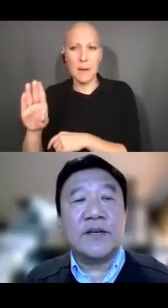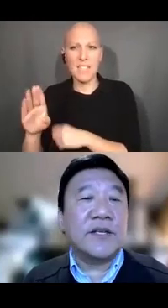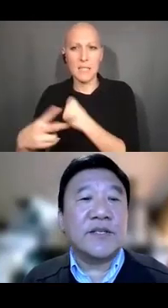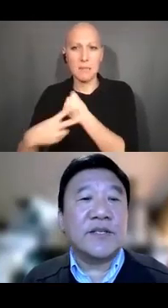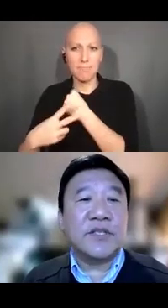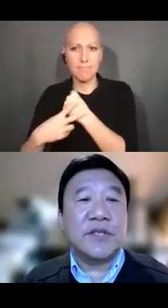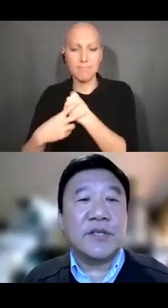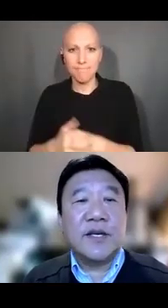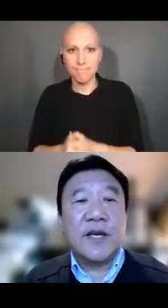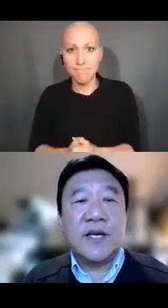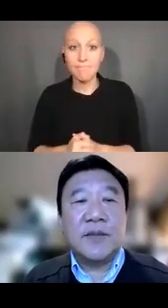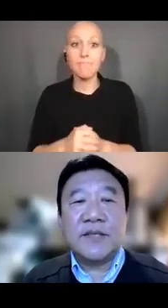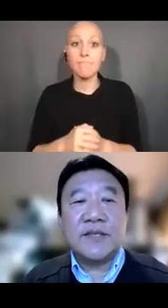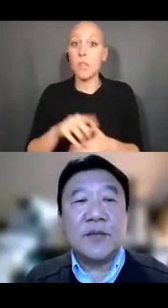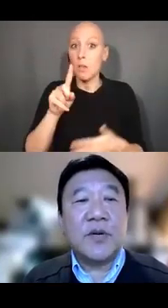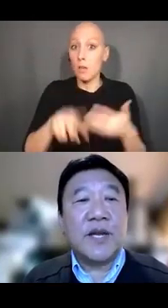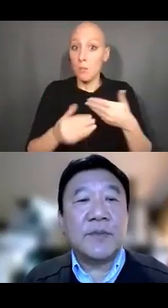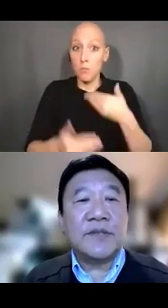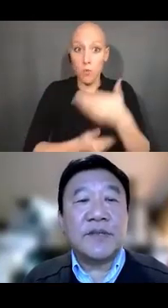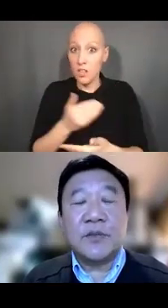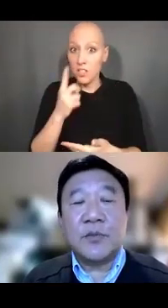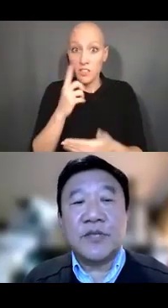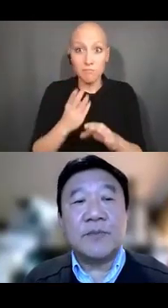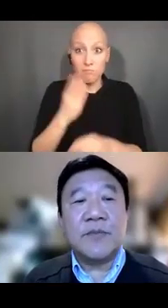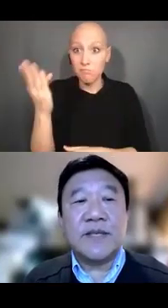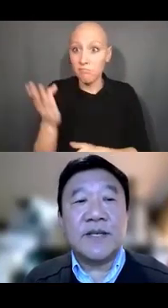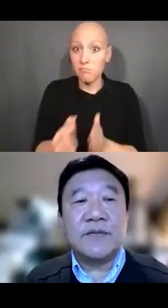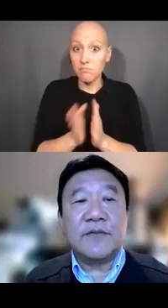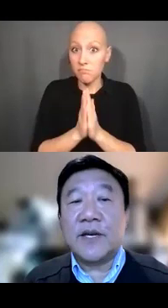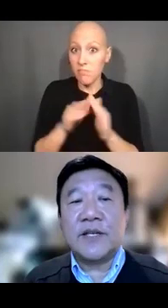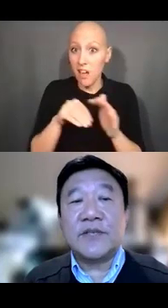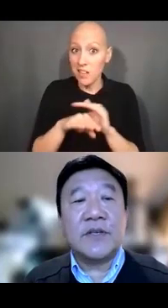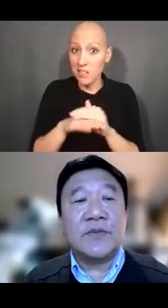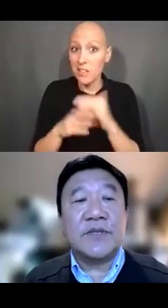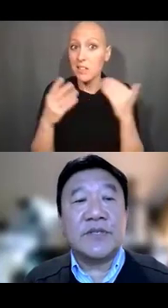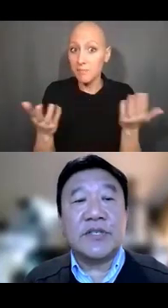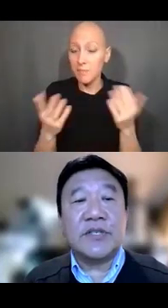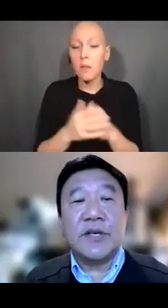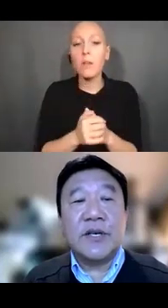Data submission, basically what happens is you want to submit data for NIH-funded research,